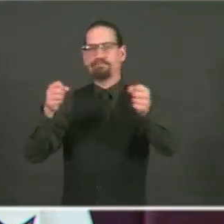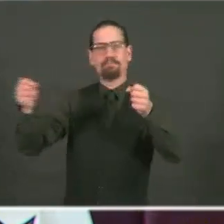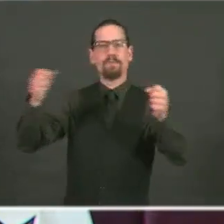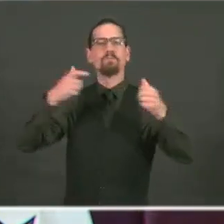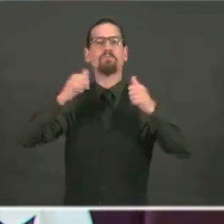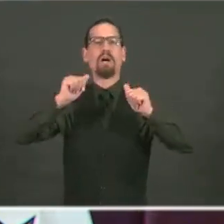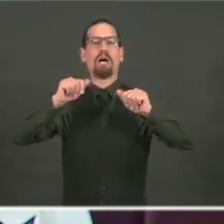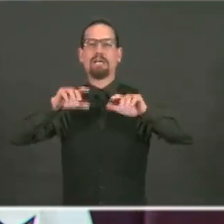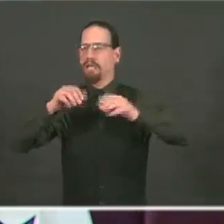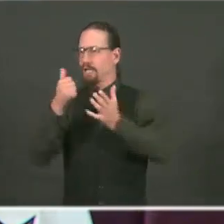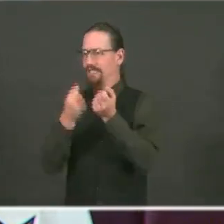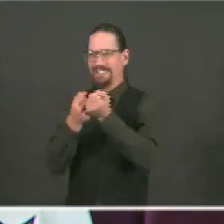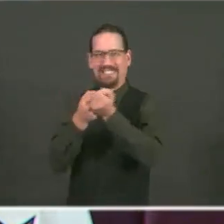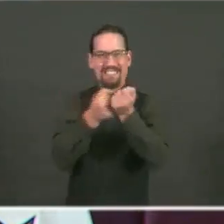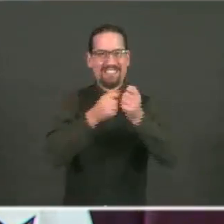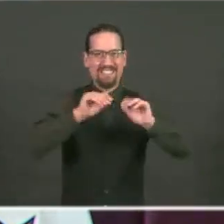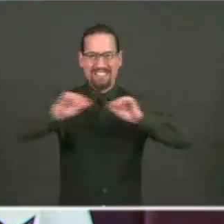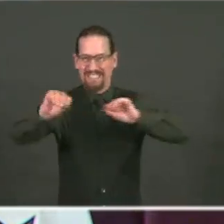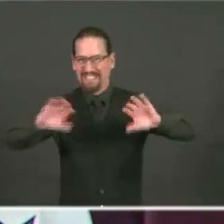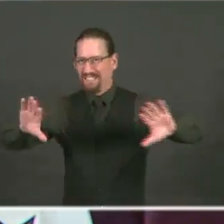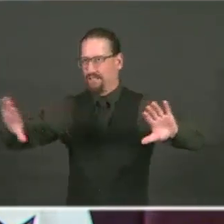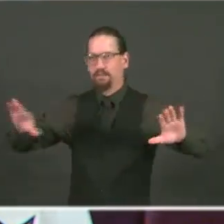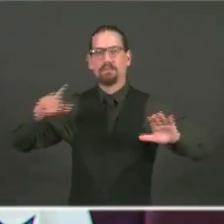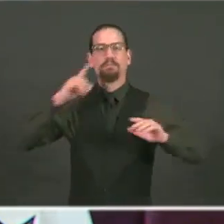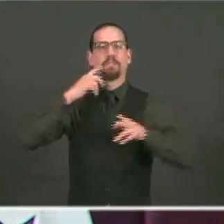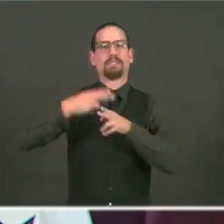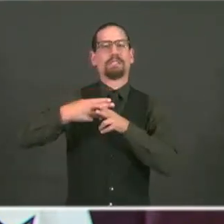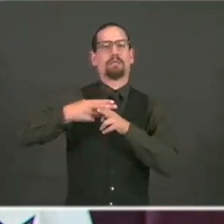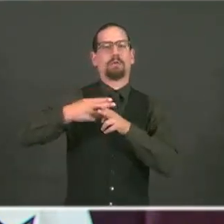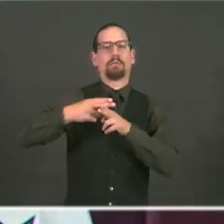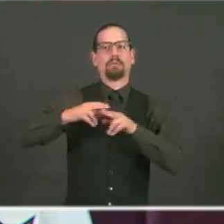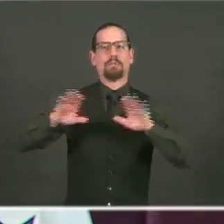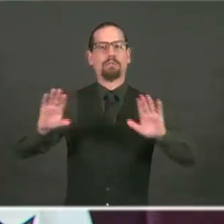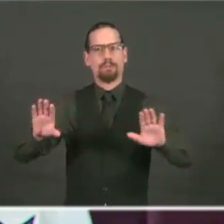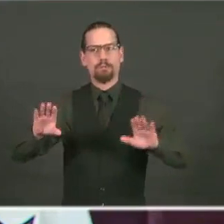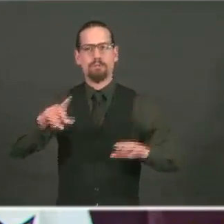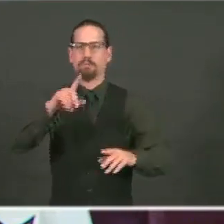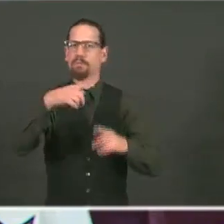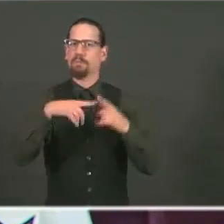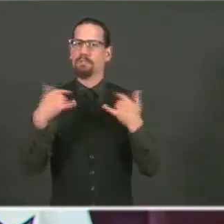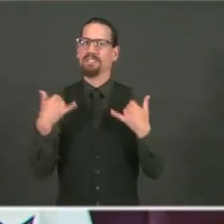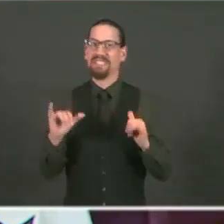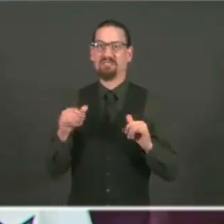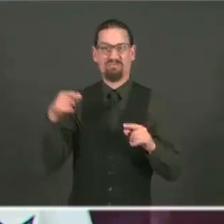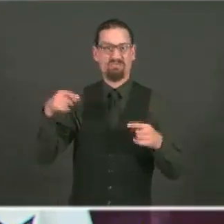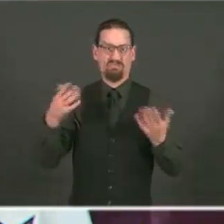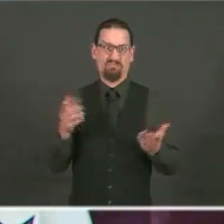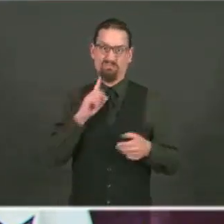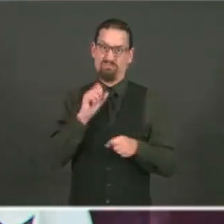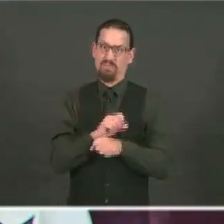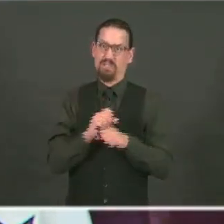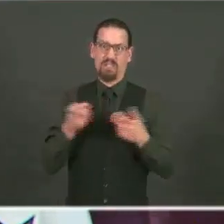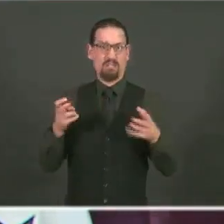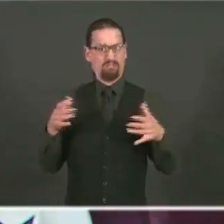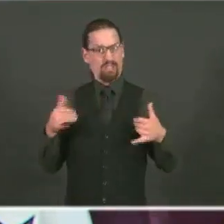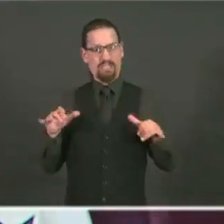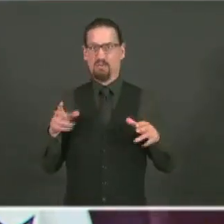PUT IN PLACE. I WOULD SAY THIS IS STILL AN ACTIVE OUTBREAK.